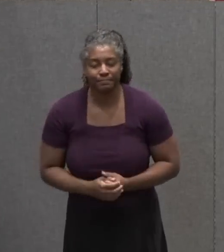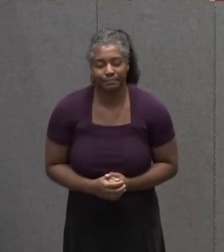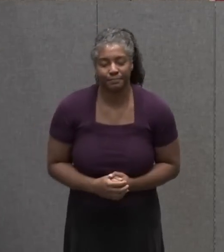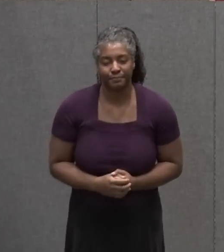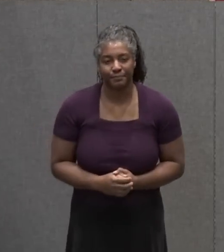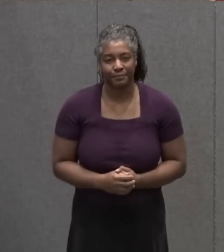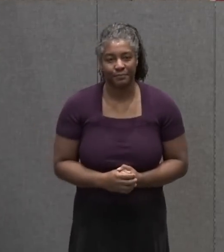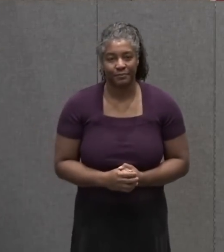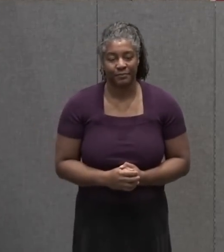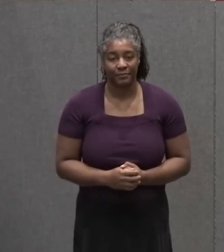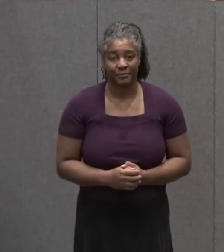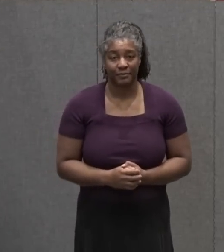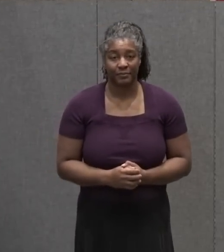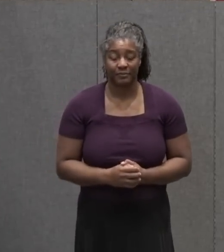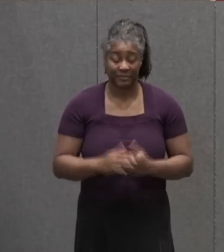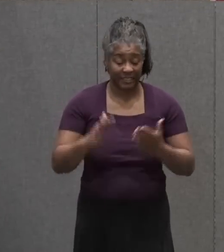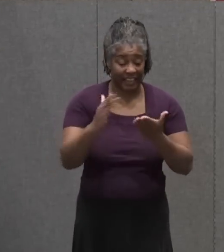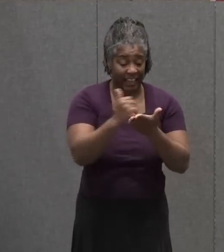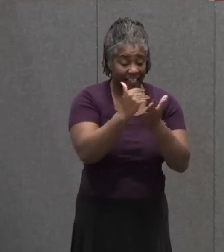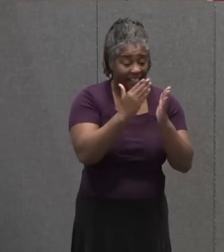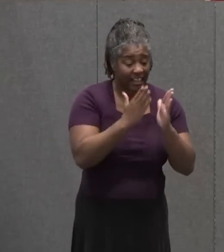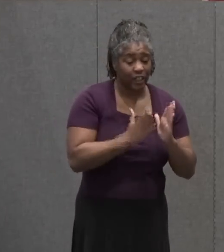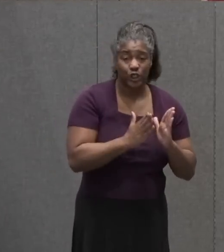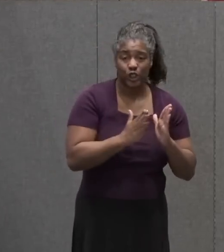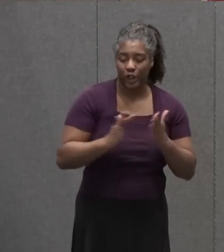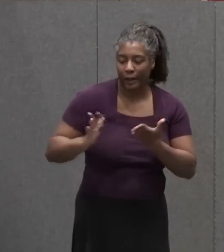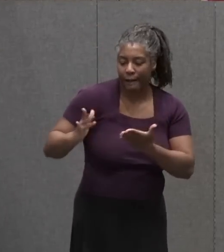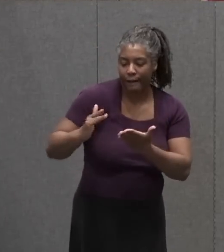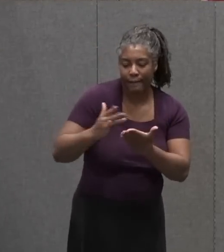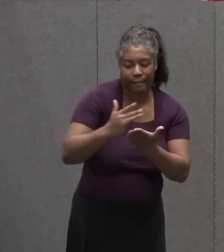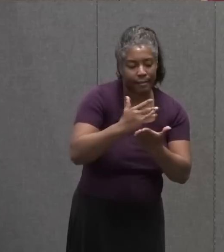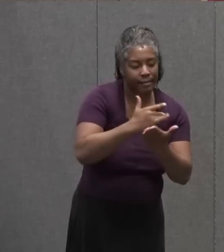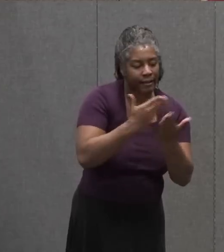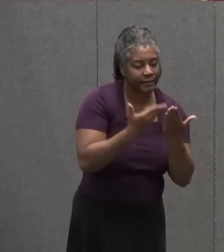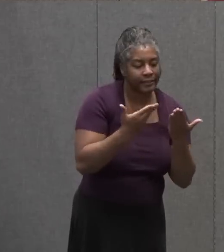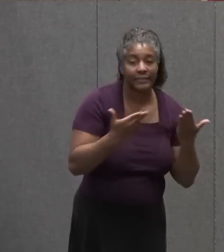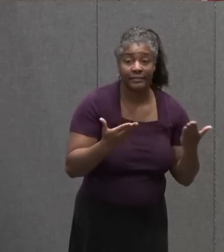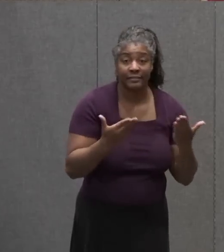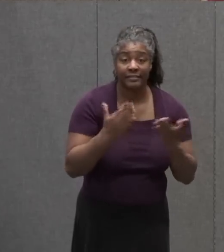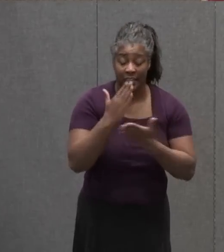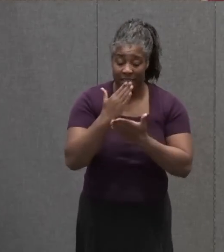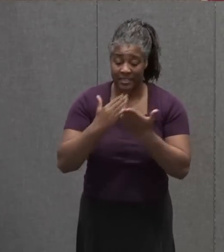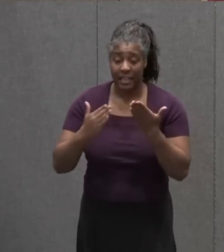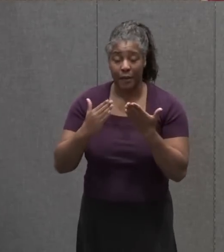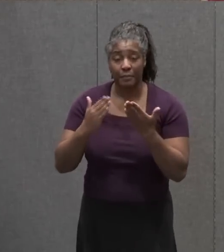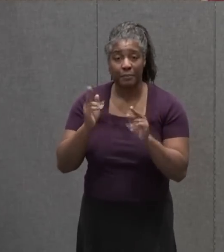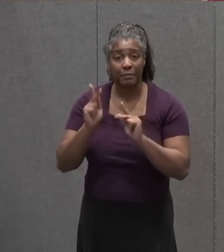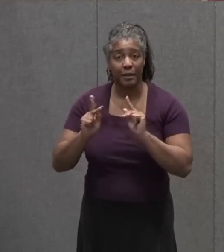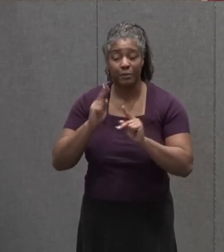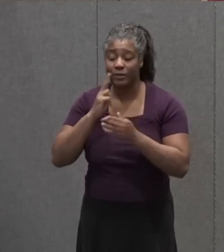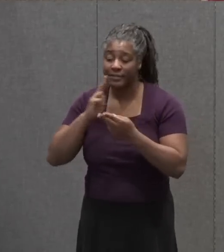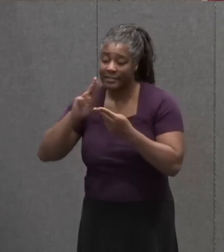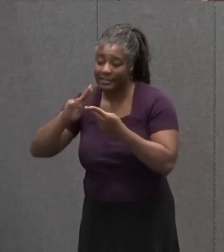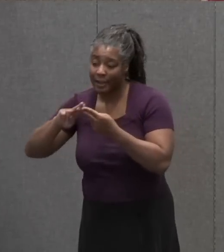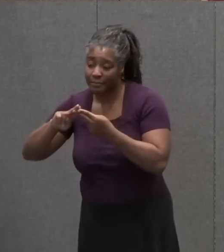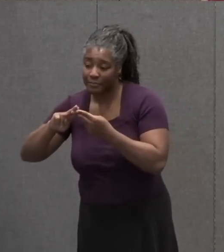Collectors collect things. Some people collect stamps, some people collect coins,